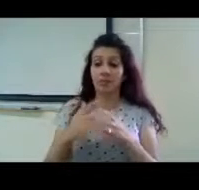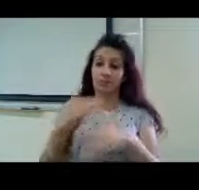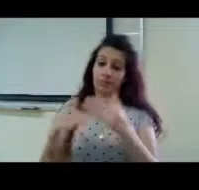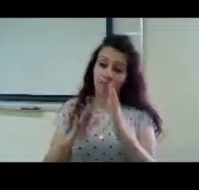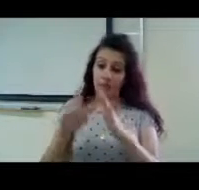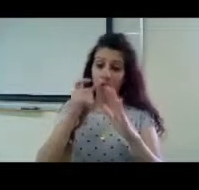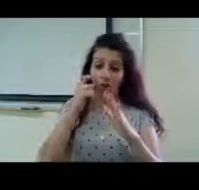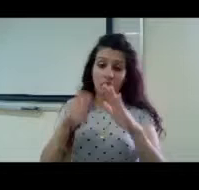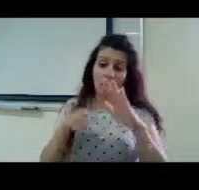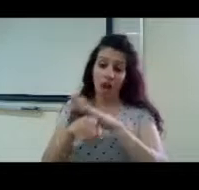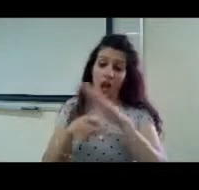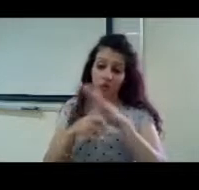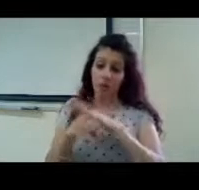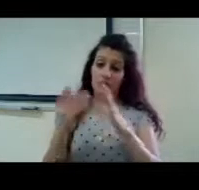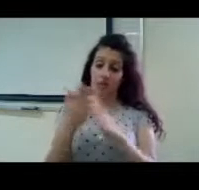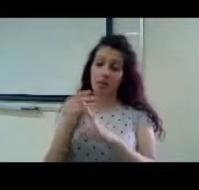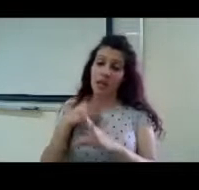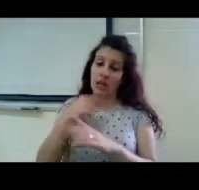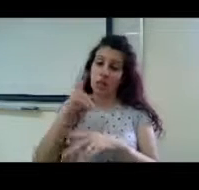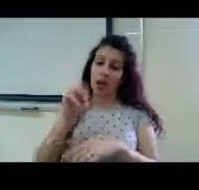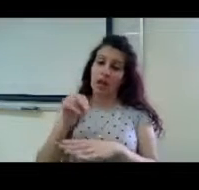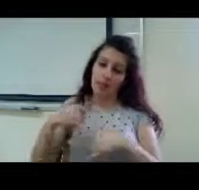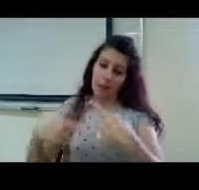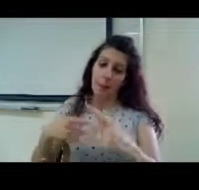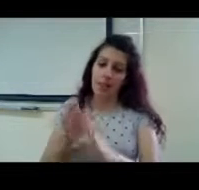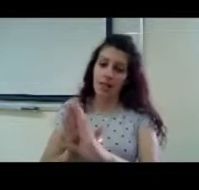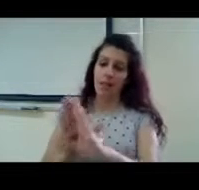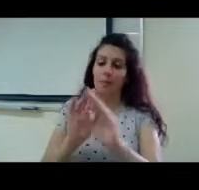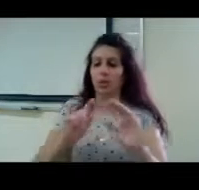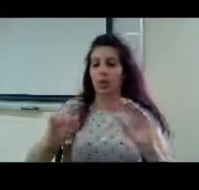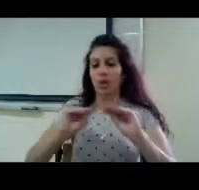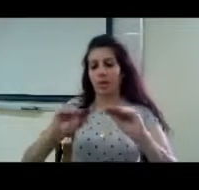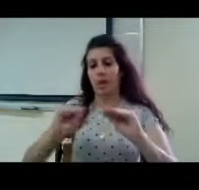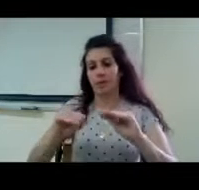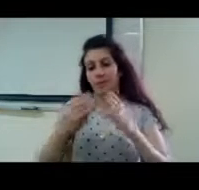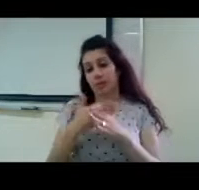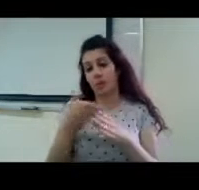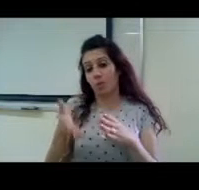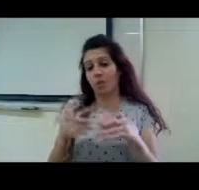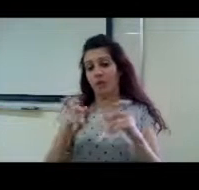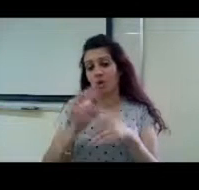using innovative approaches that lead to all refugee and they're hosting